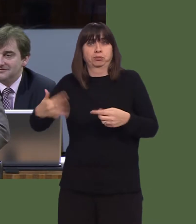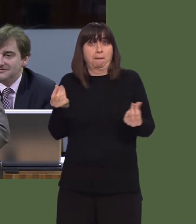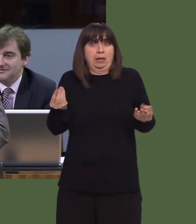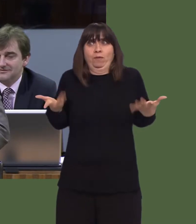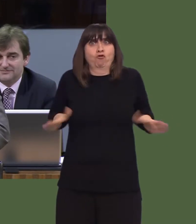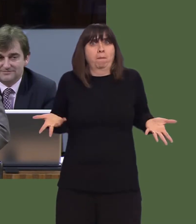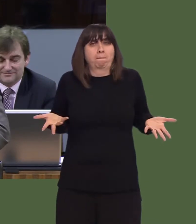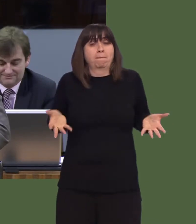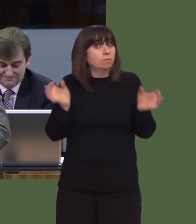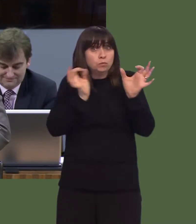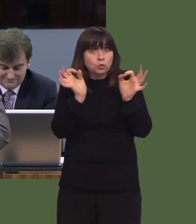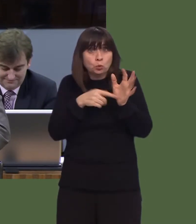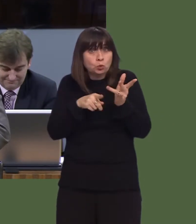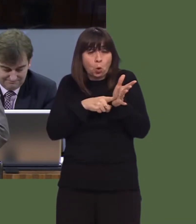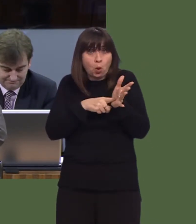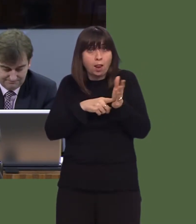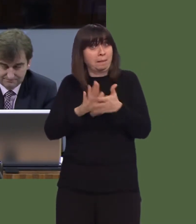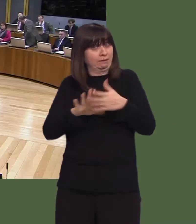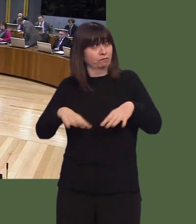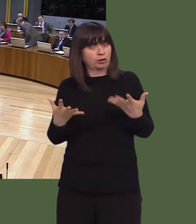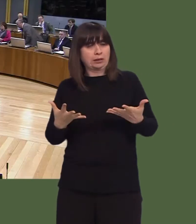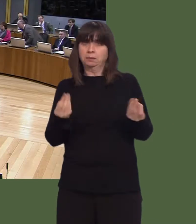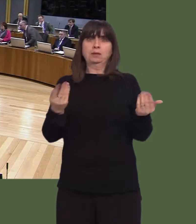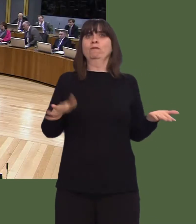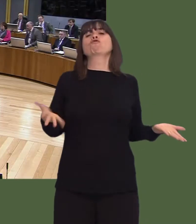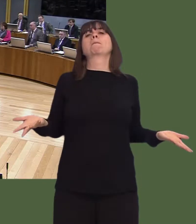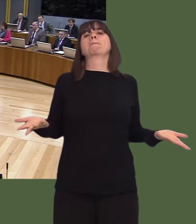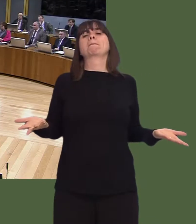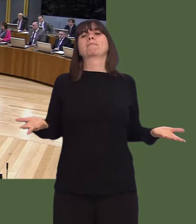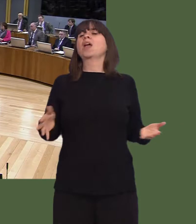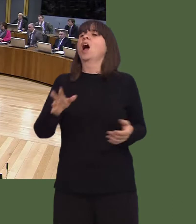the balance sheet, just do not seem to stack up? Carwyn Jones AM: They come from two different pots.